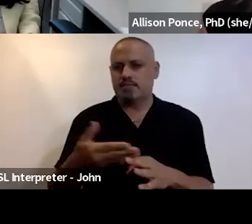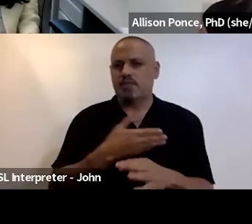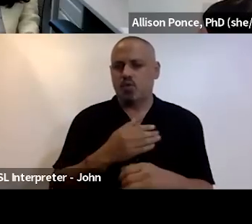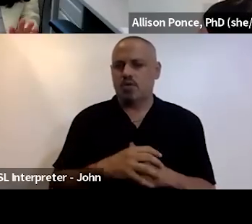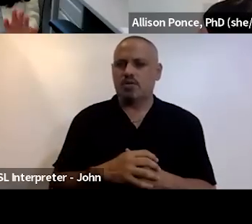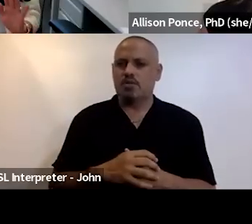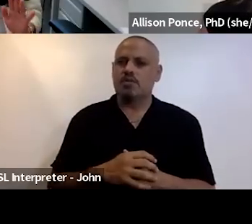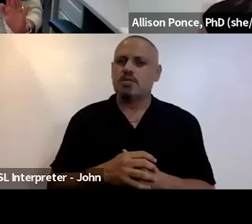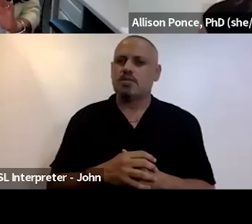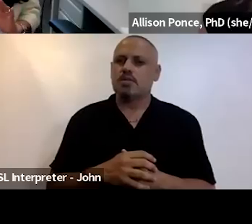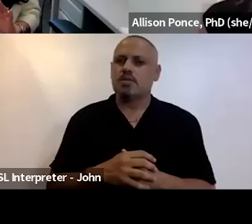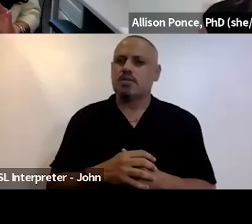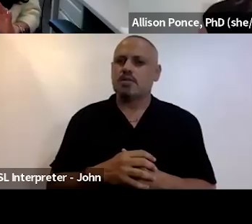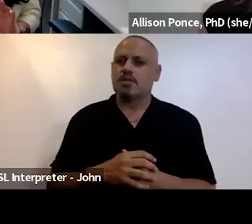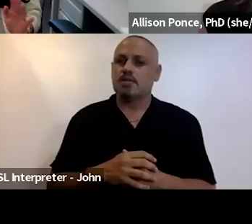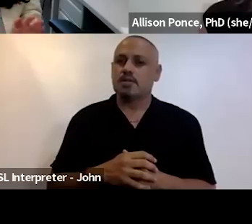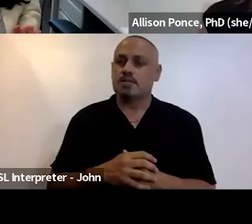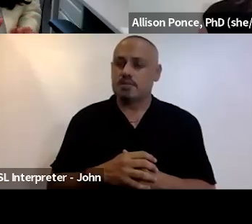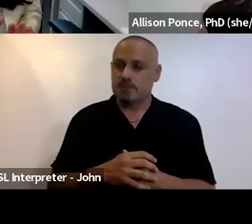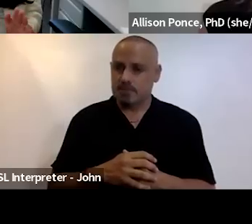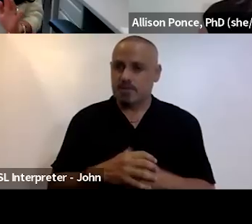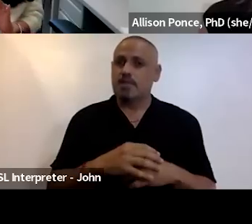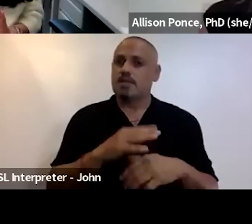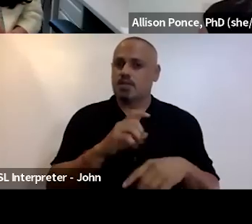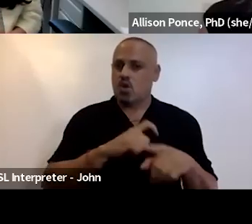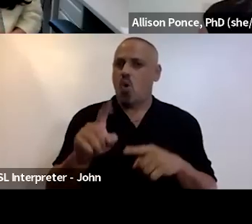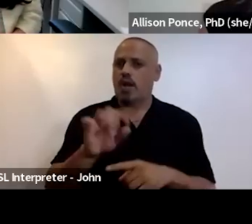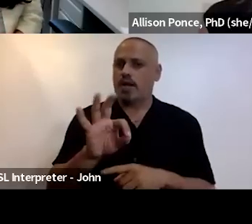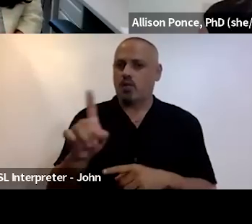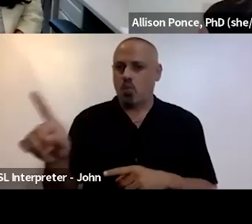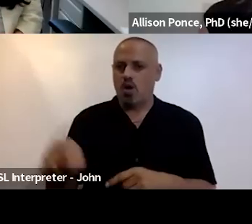which is kind of calling 911, or the police,